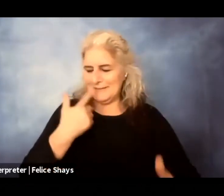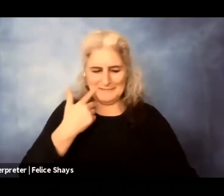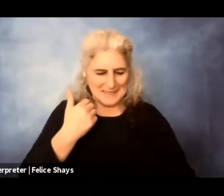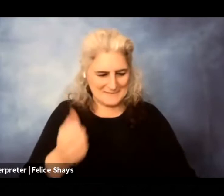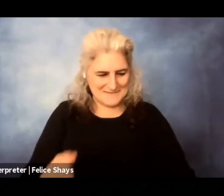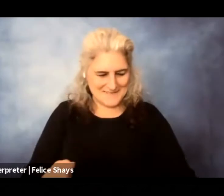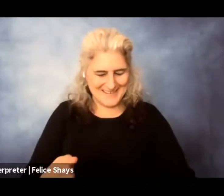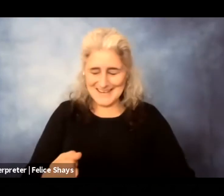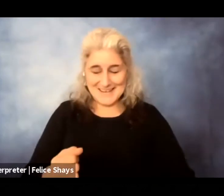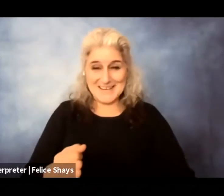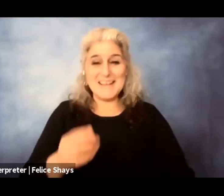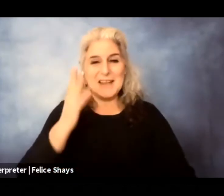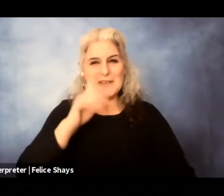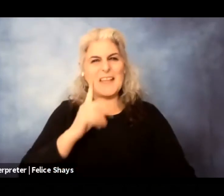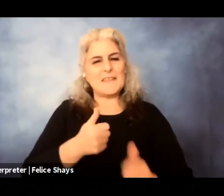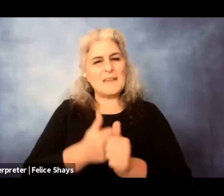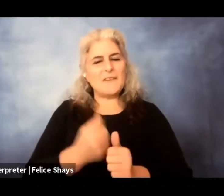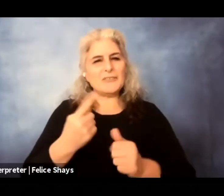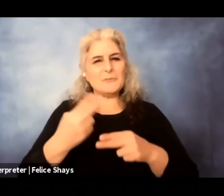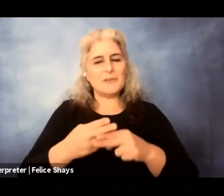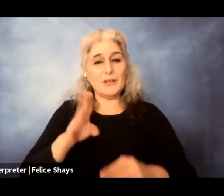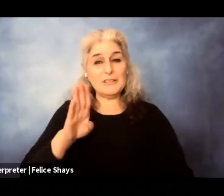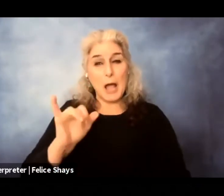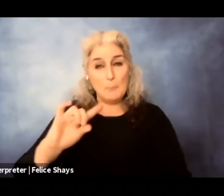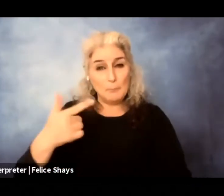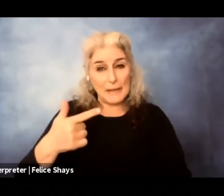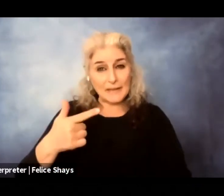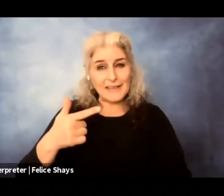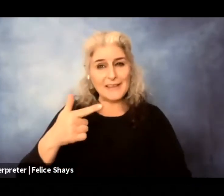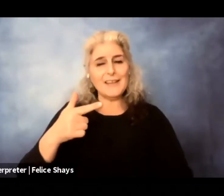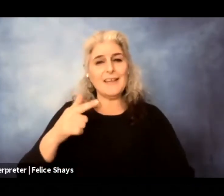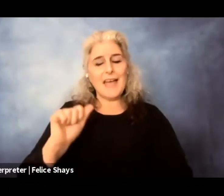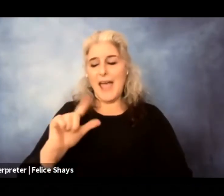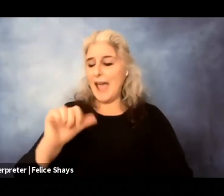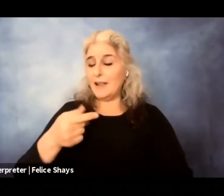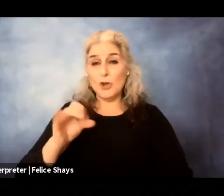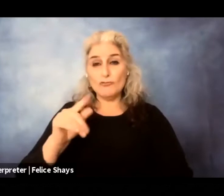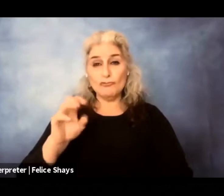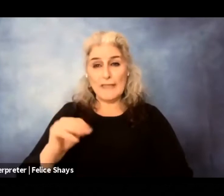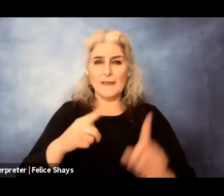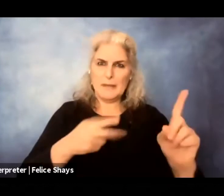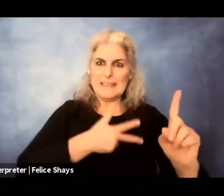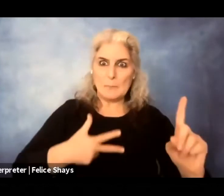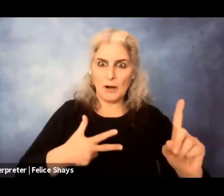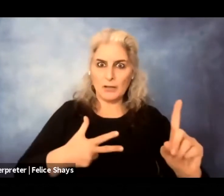billing algorithm and denmark health is free so thinking dialectically